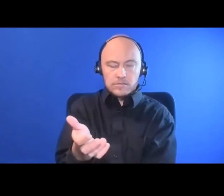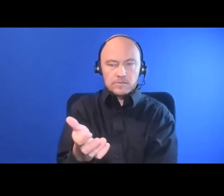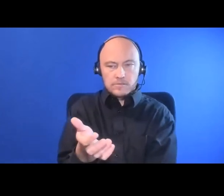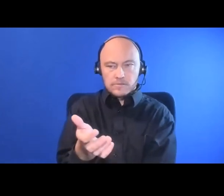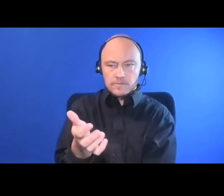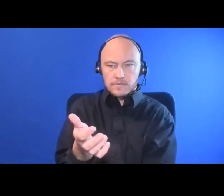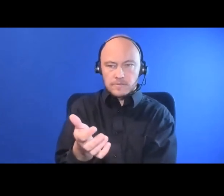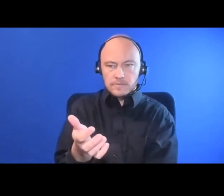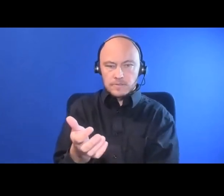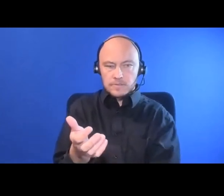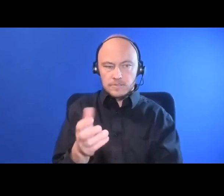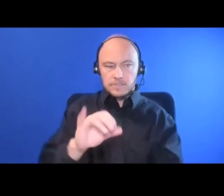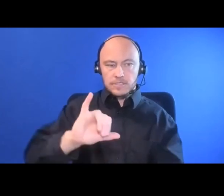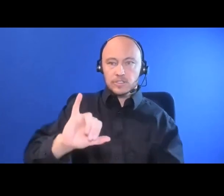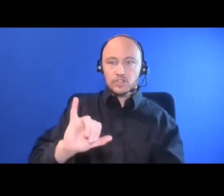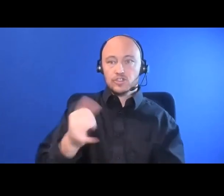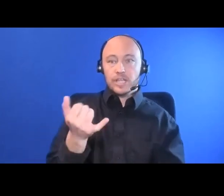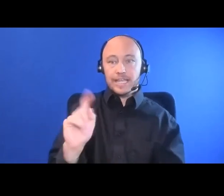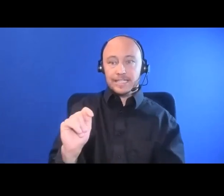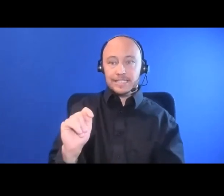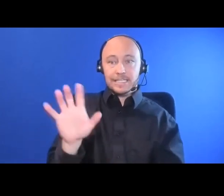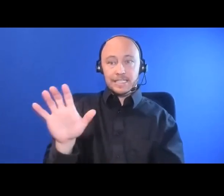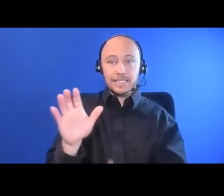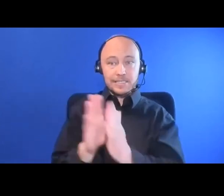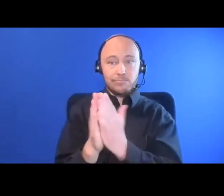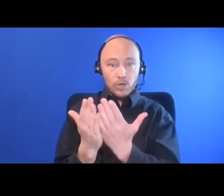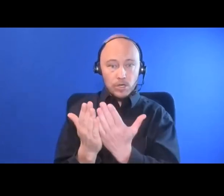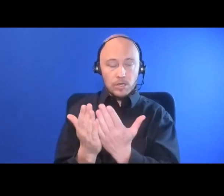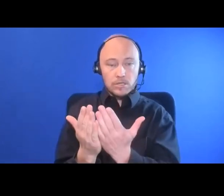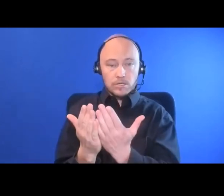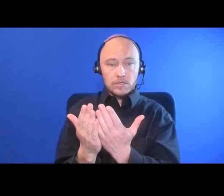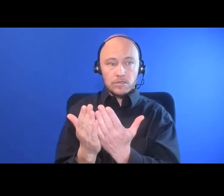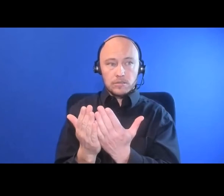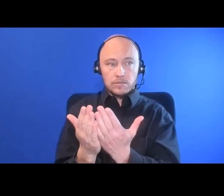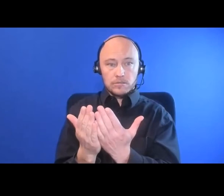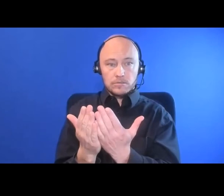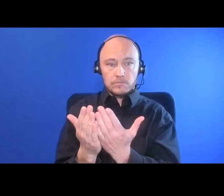JT's book is gonna be published with my editor too,